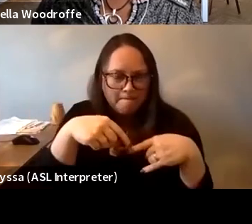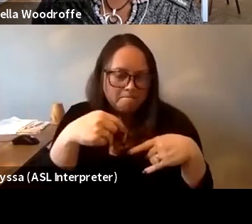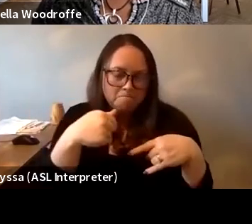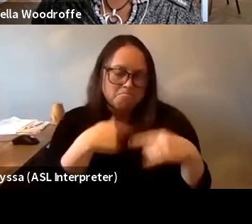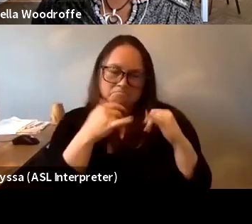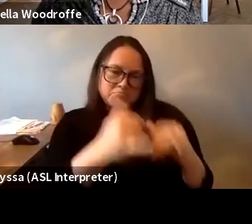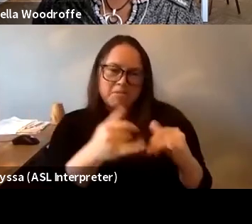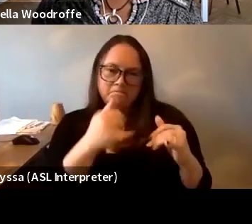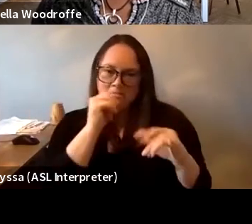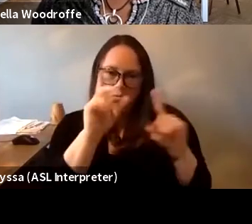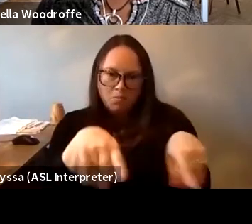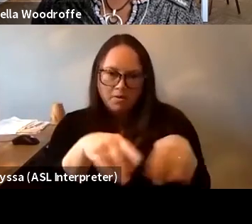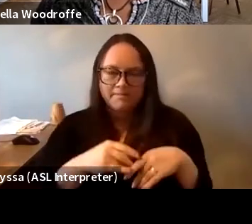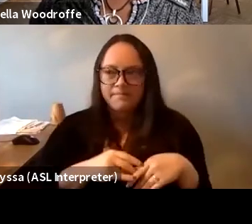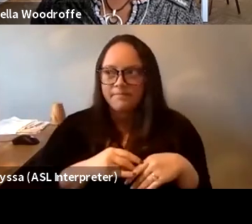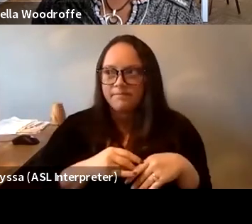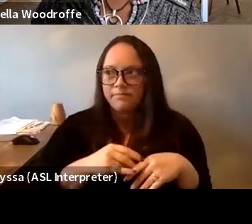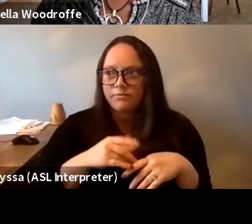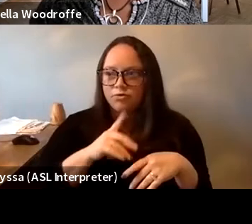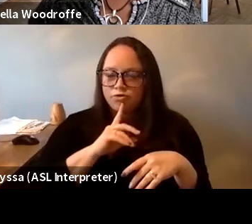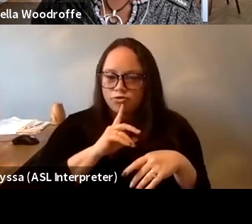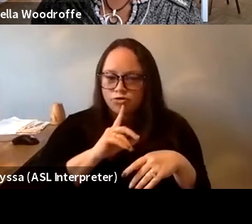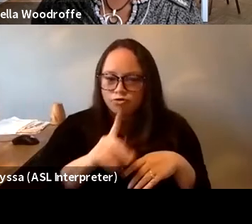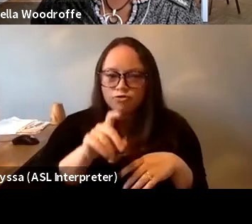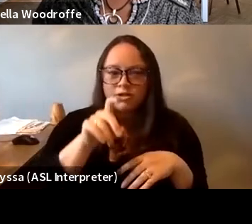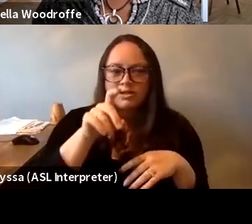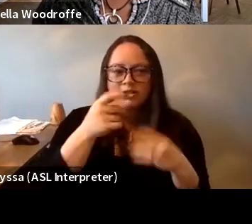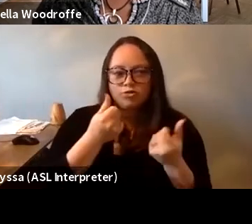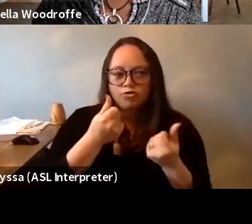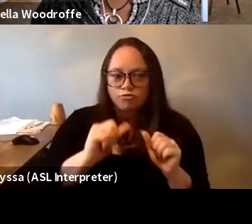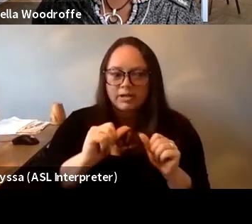you know, trying to educate her little teenage tribe, on what